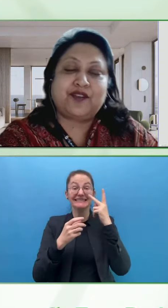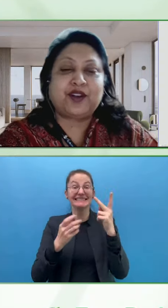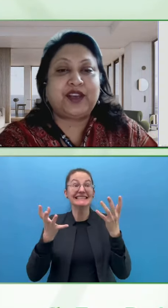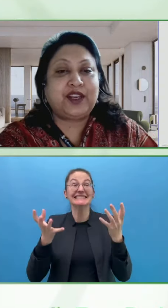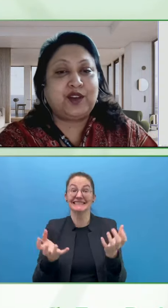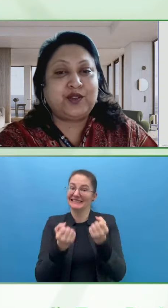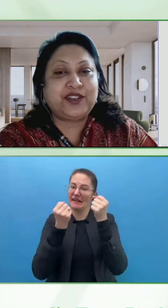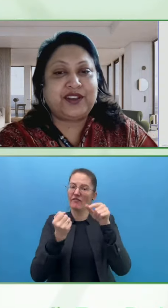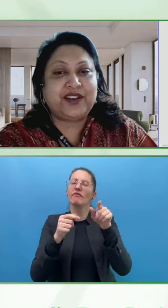for inclusion.